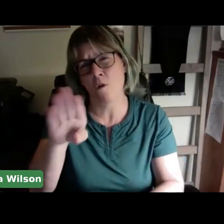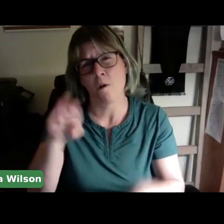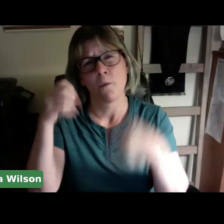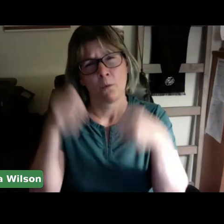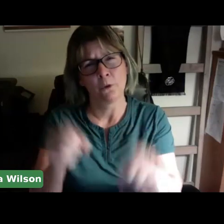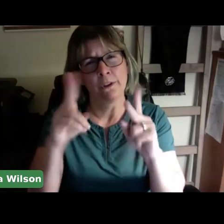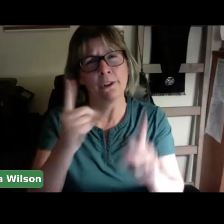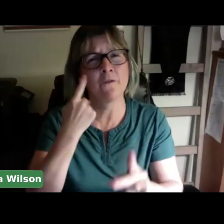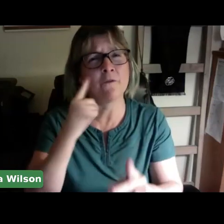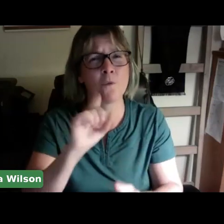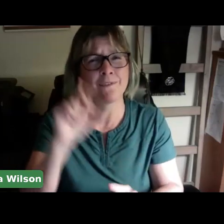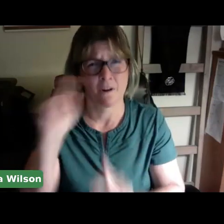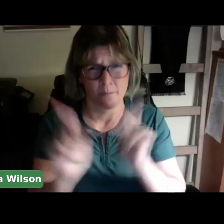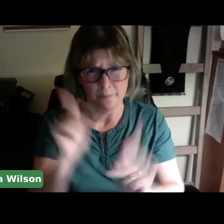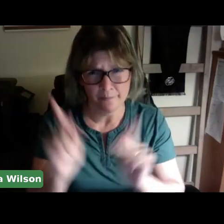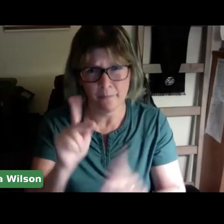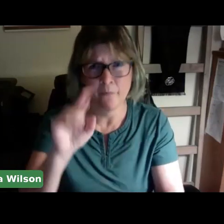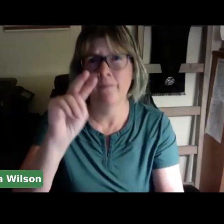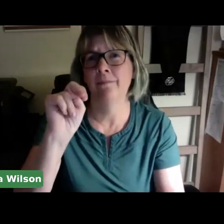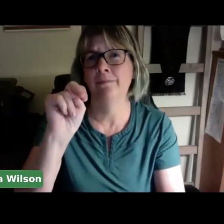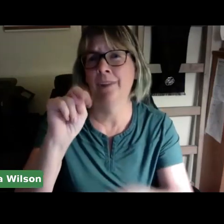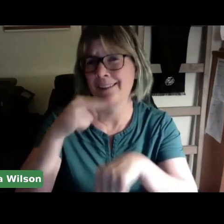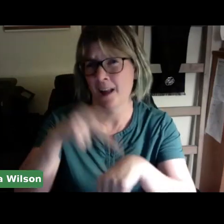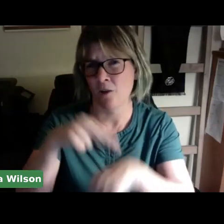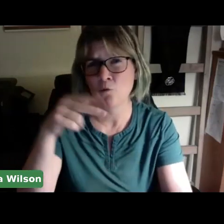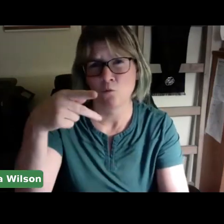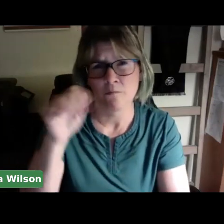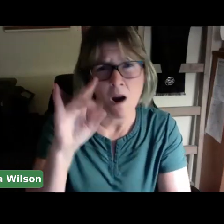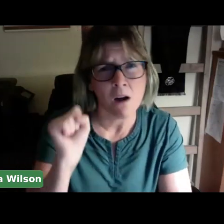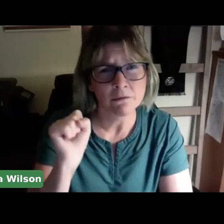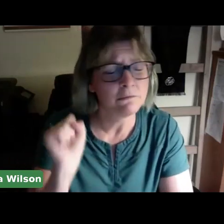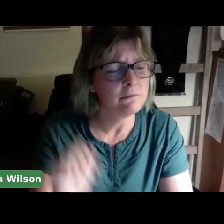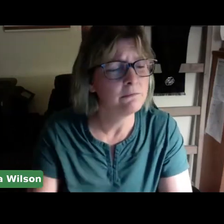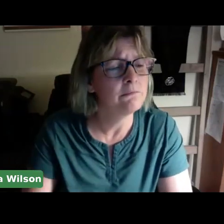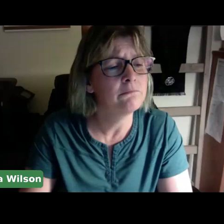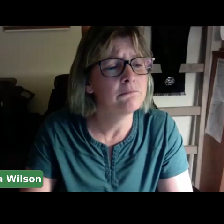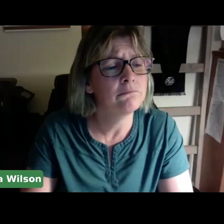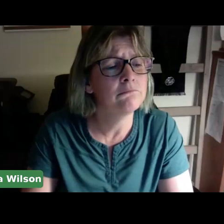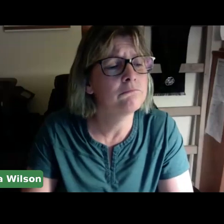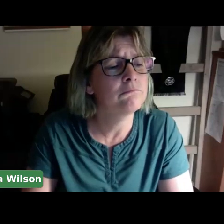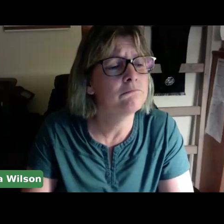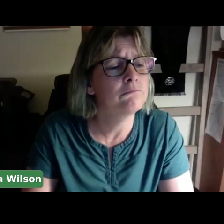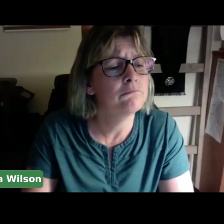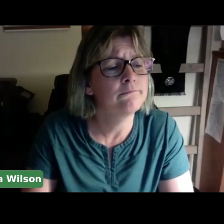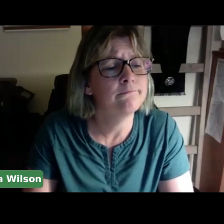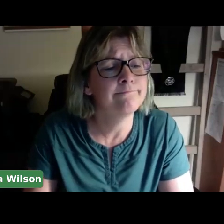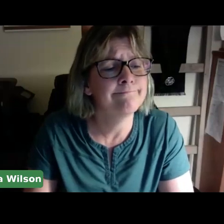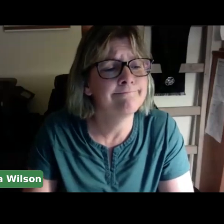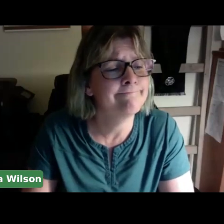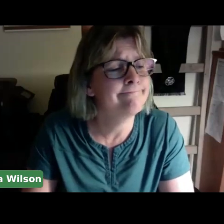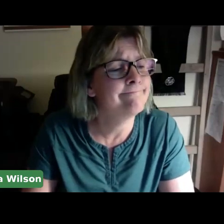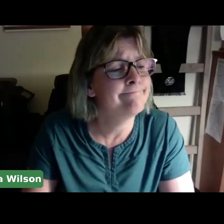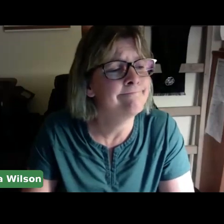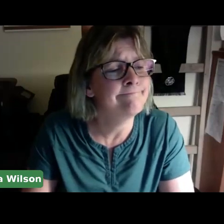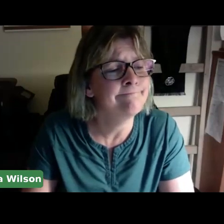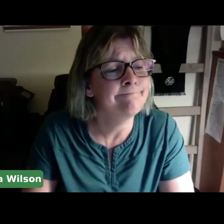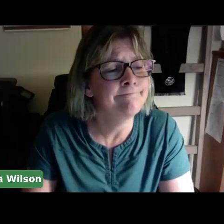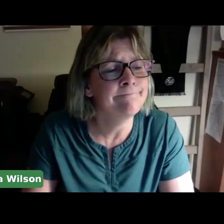Of course, we need more job opportunities for deaf individuals within national parks.